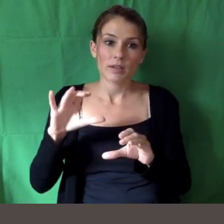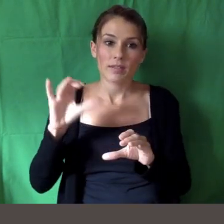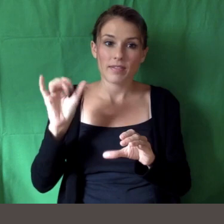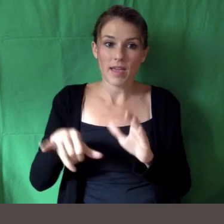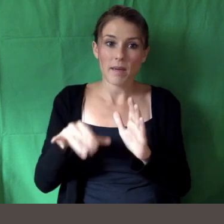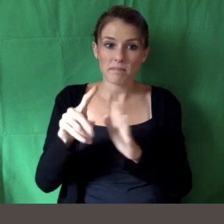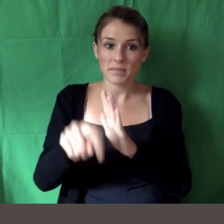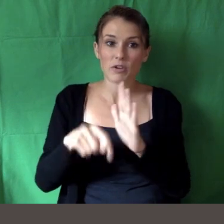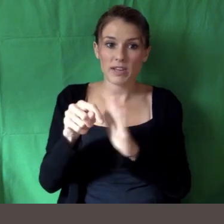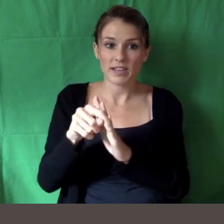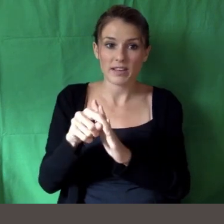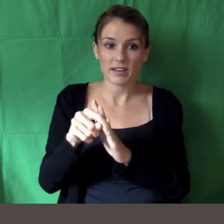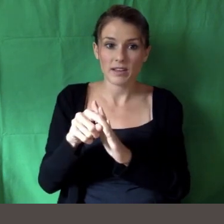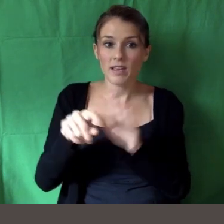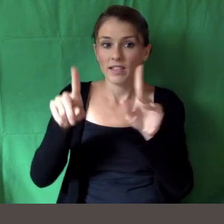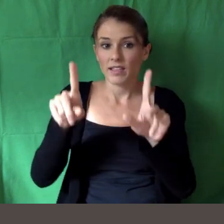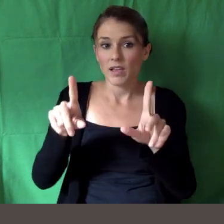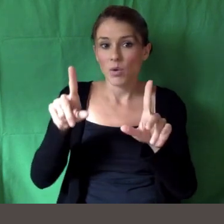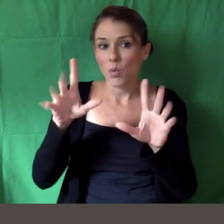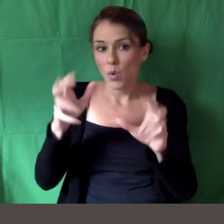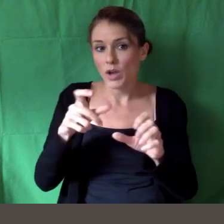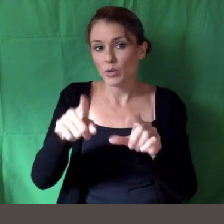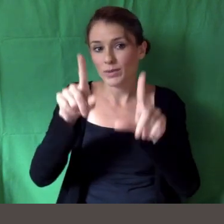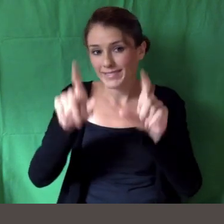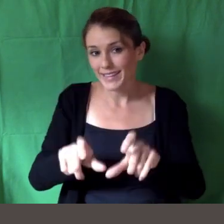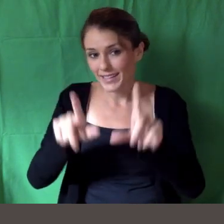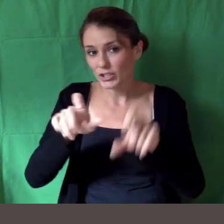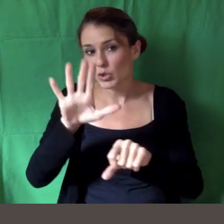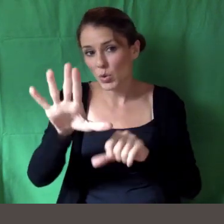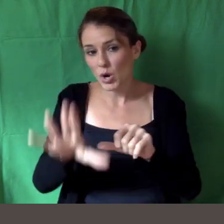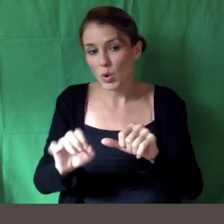want people to test your code base against this new feature.